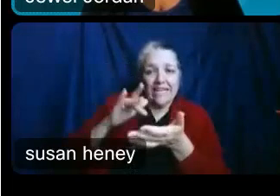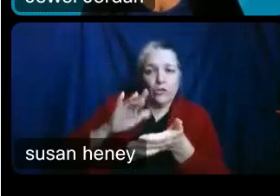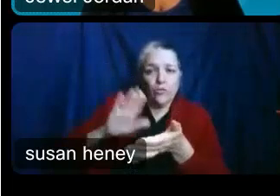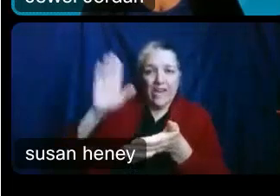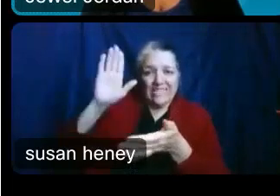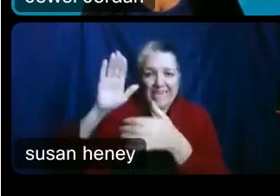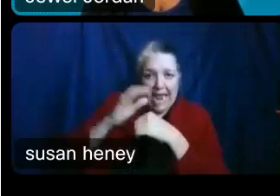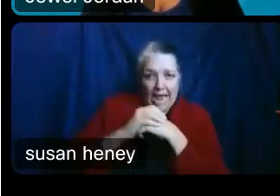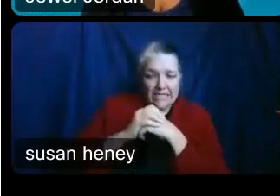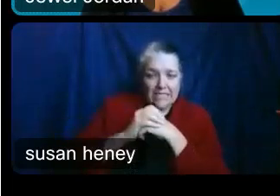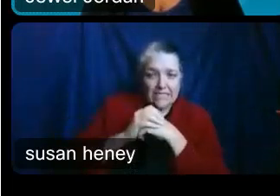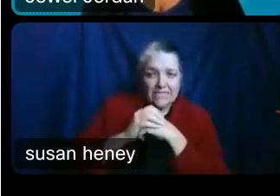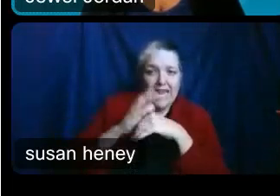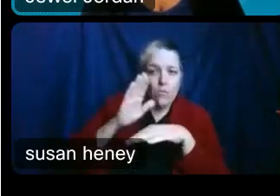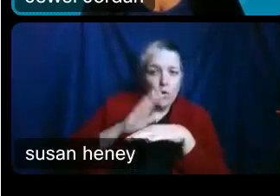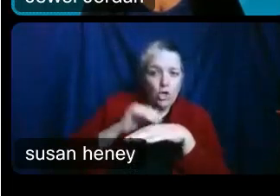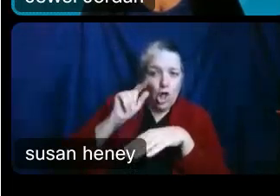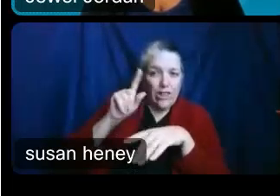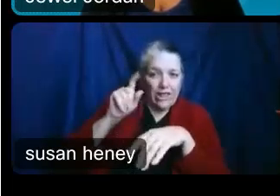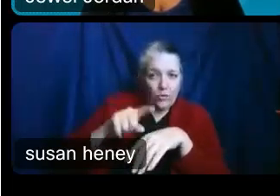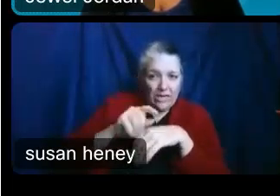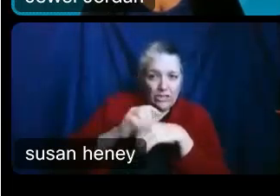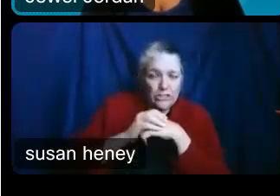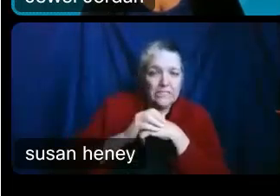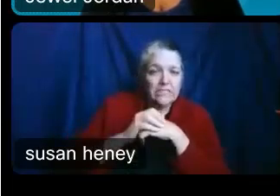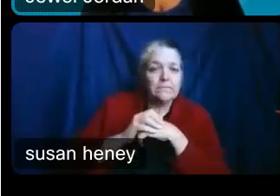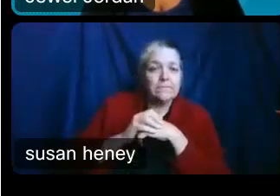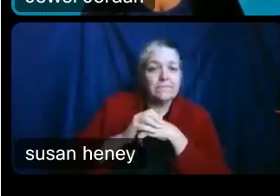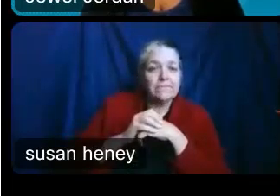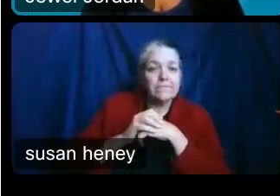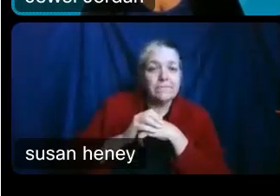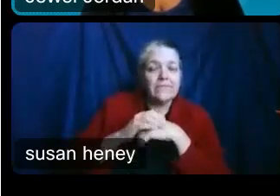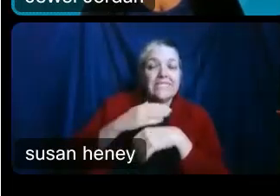in which your hand was raised. When you ask your question, please make sure that you state